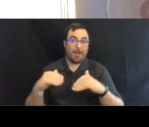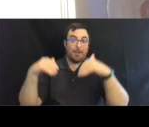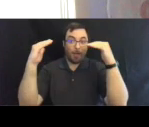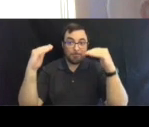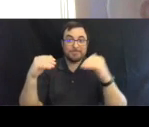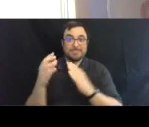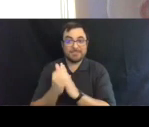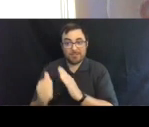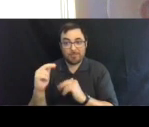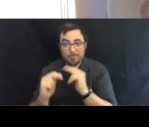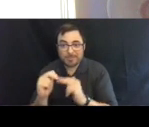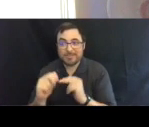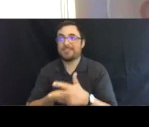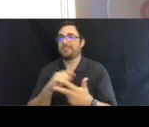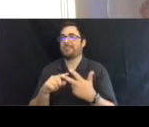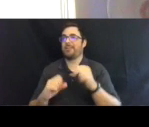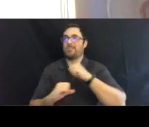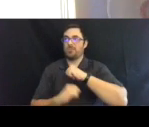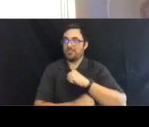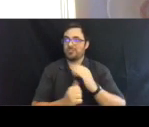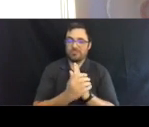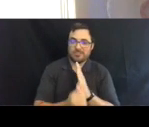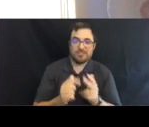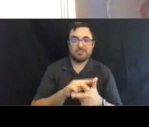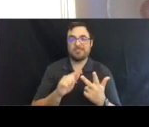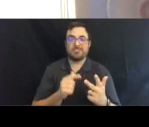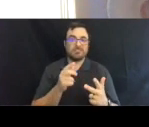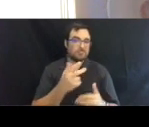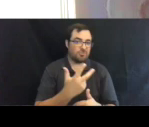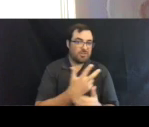I might have the Three Bears and I might have a craft activity or something